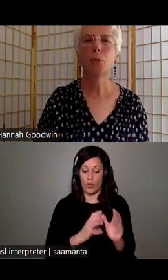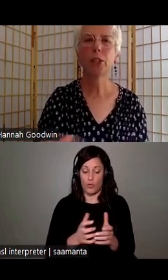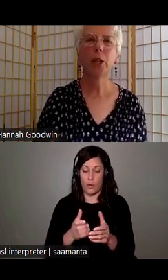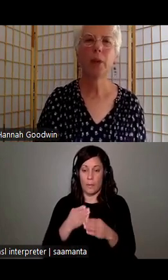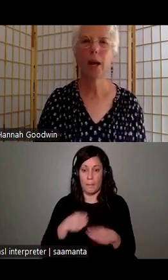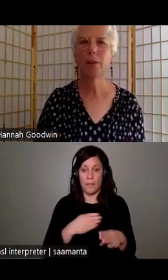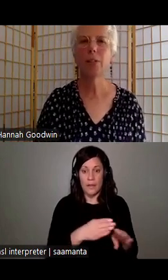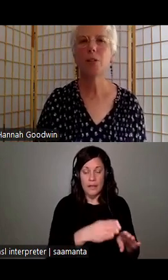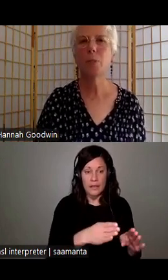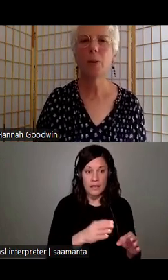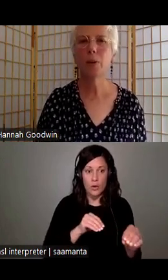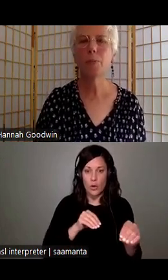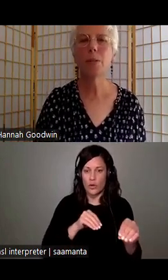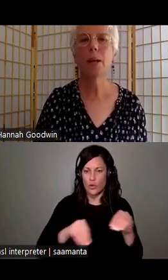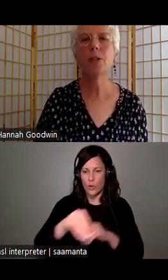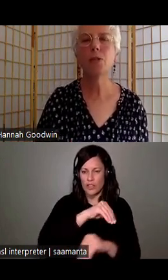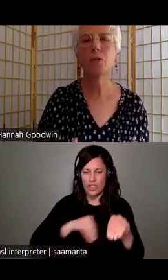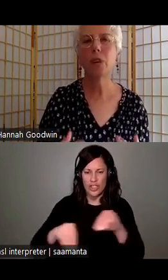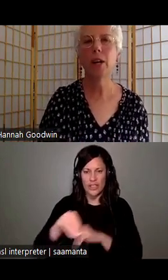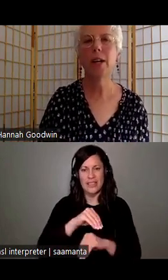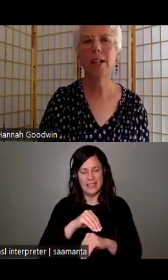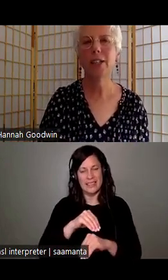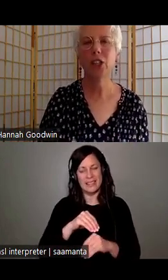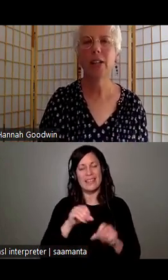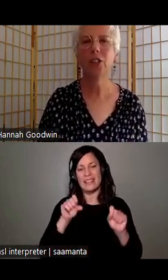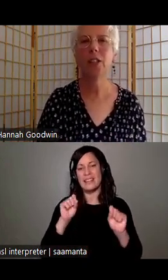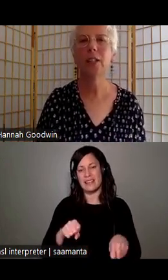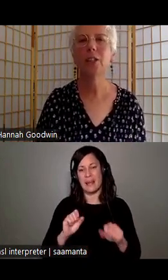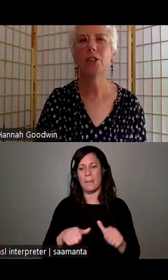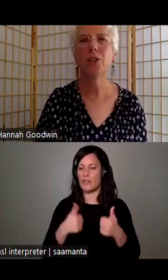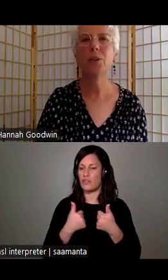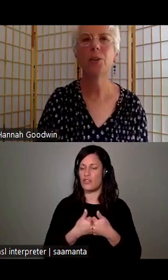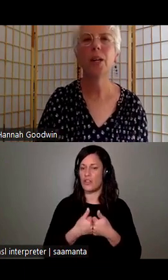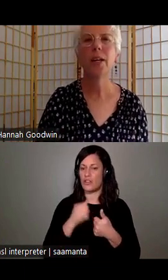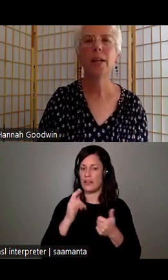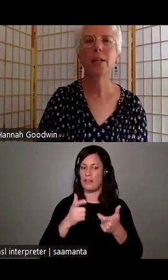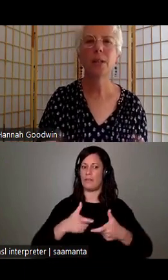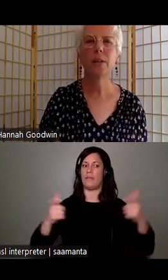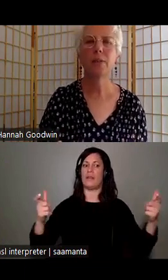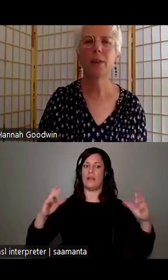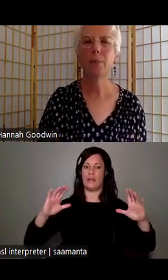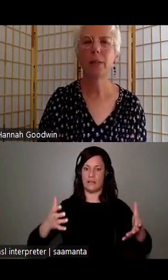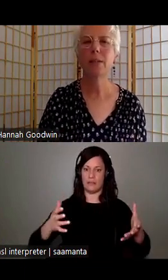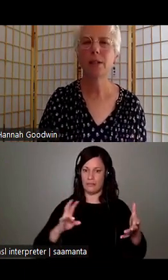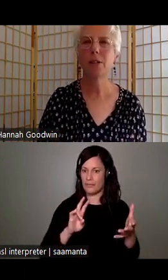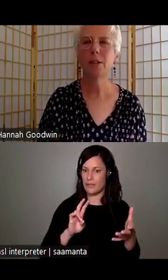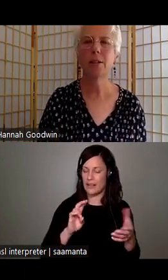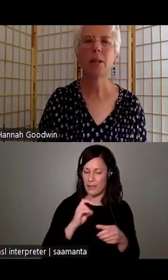switching around in small groups is very challenging to do in a 75 minute session.